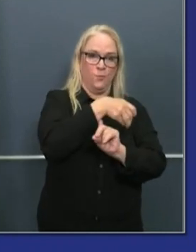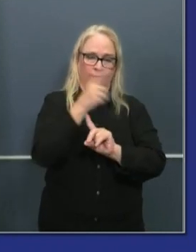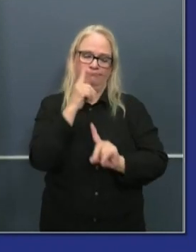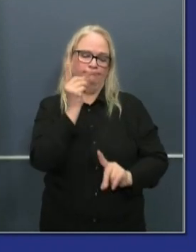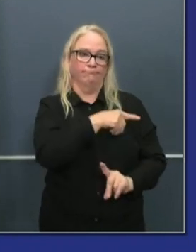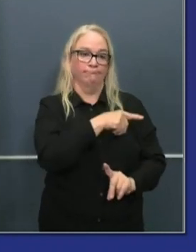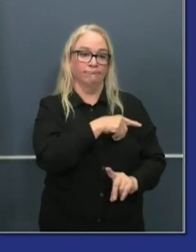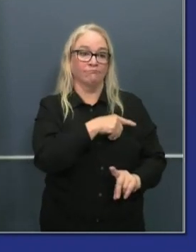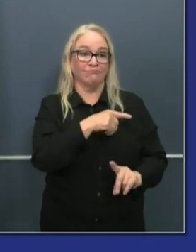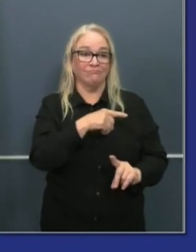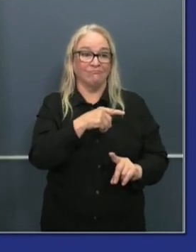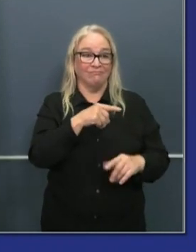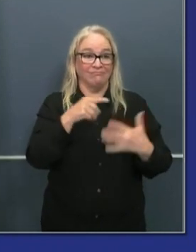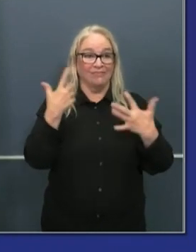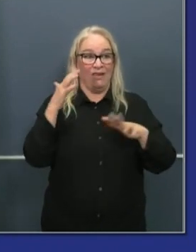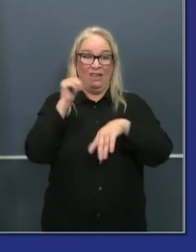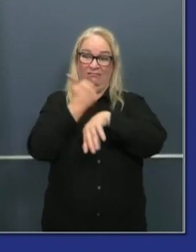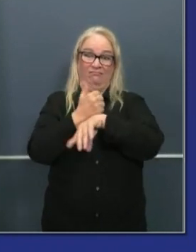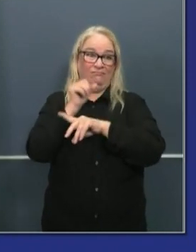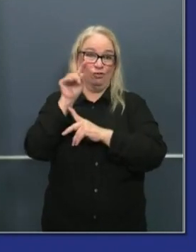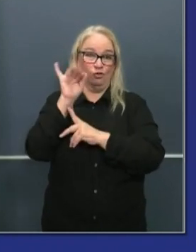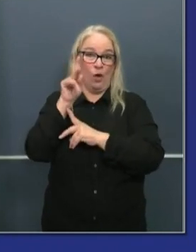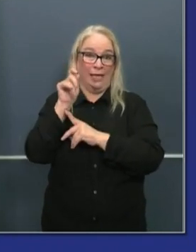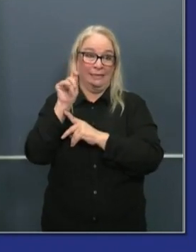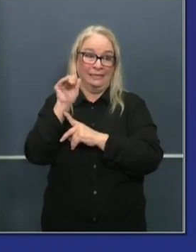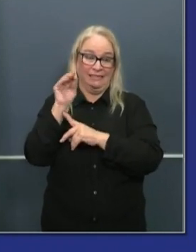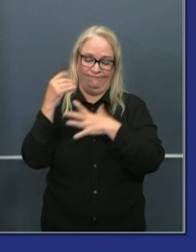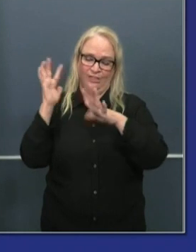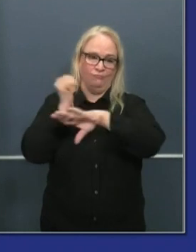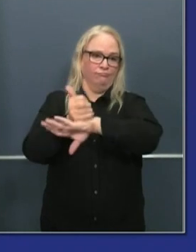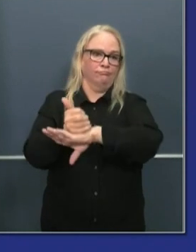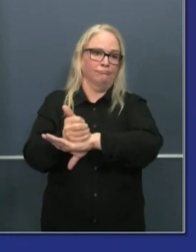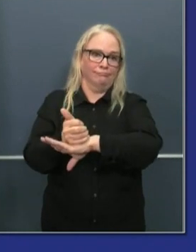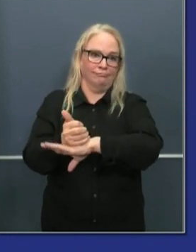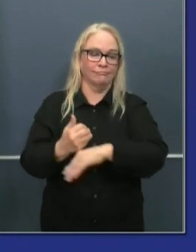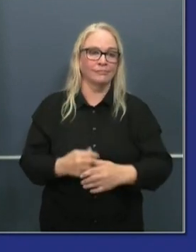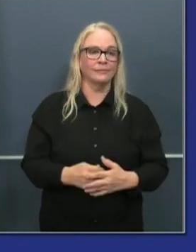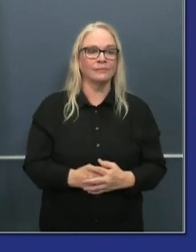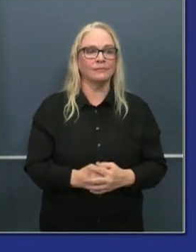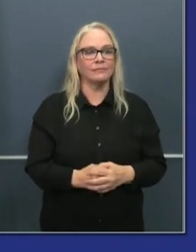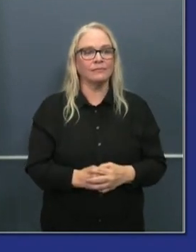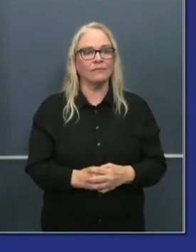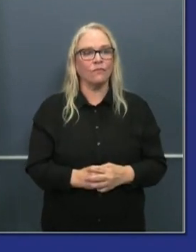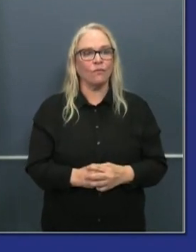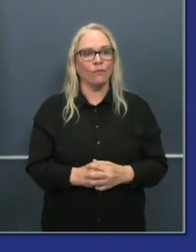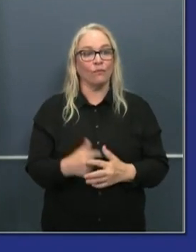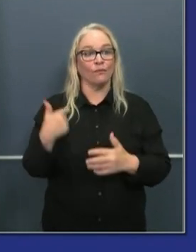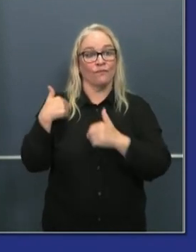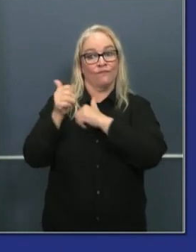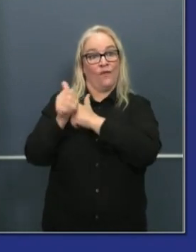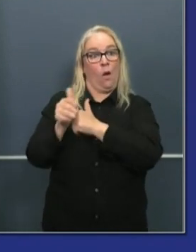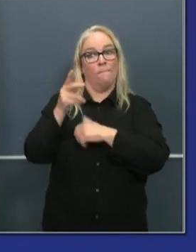REGULATORY AUTHORITIES AND ENFORCEMENT AUTHORITIES TO ENFORCE THE PUBLIC HEALTH ORDERS THAT ARE IN PLACE THROUGHOUT THE STATE.